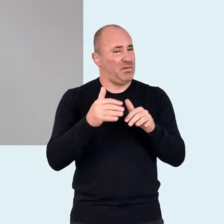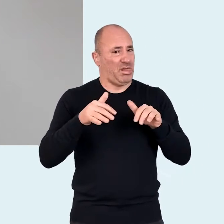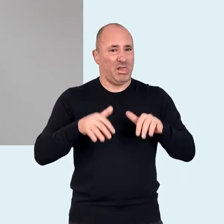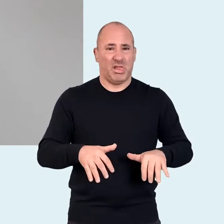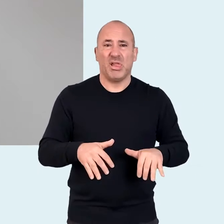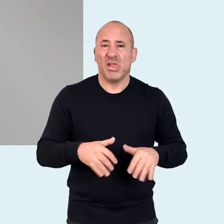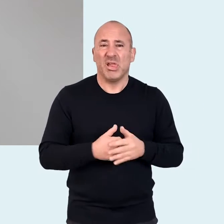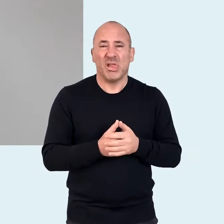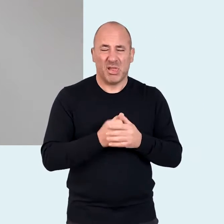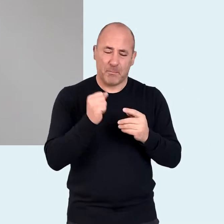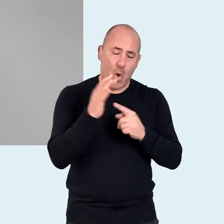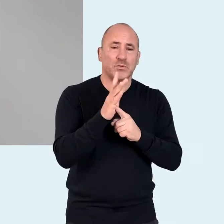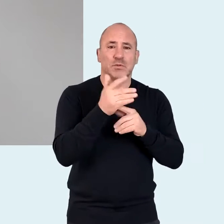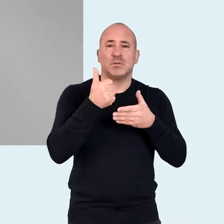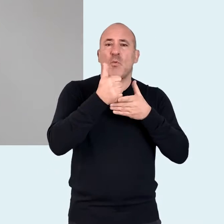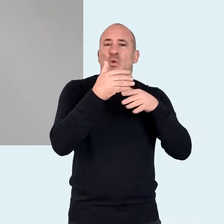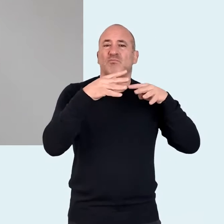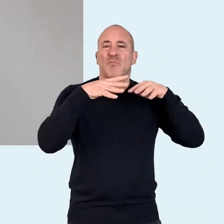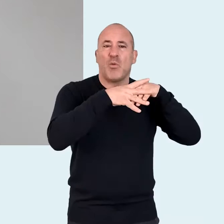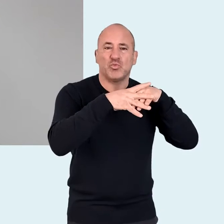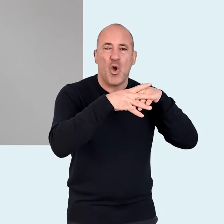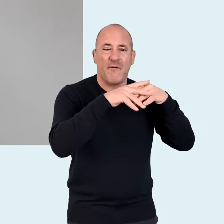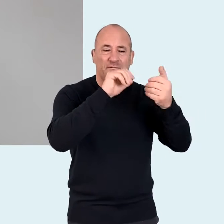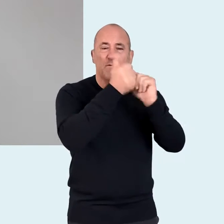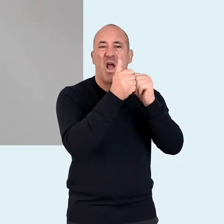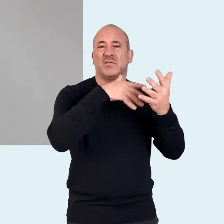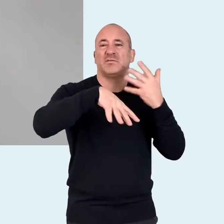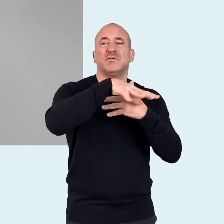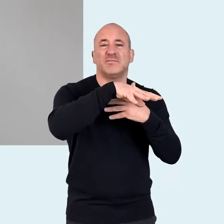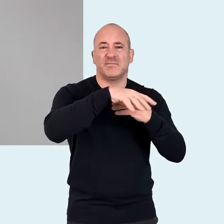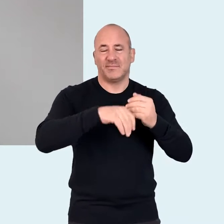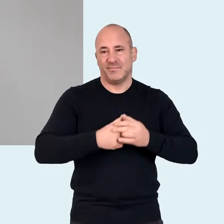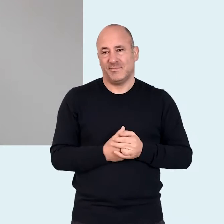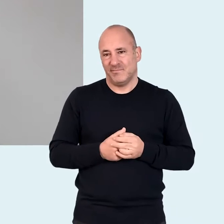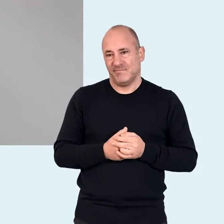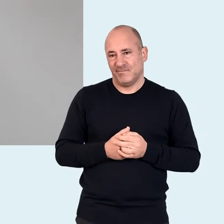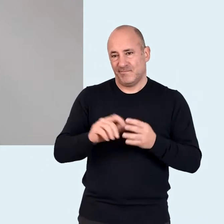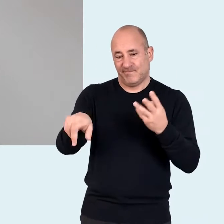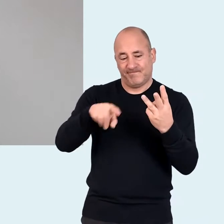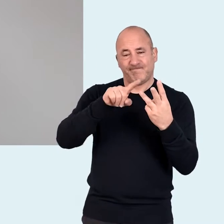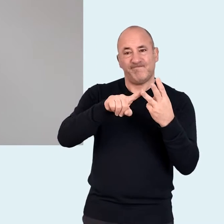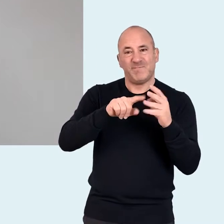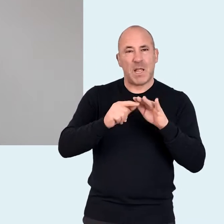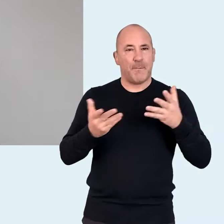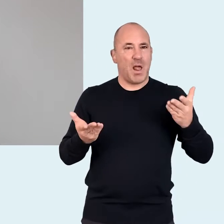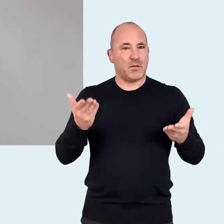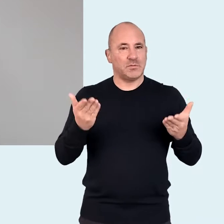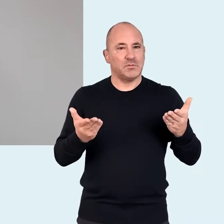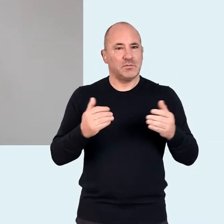so it's important to have a support network and friends in the sector. Stay balanced.